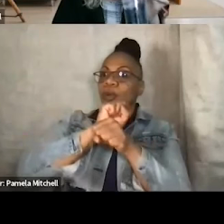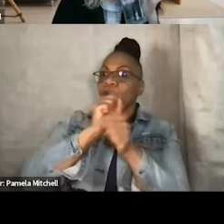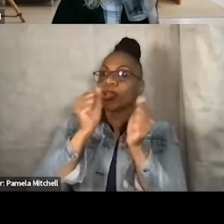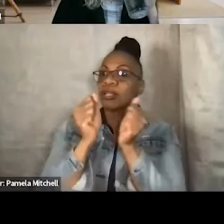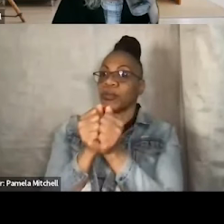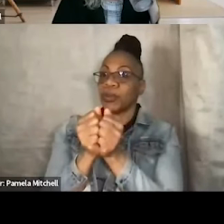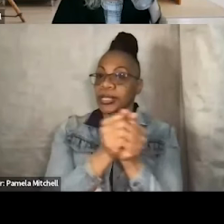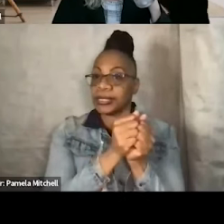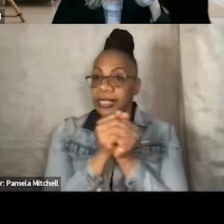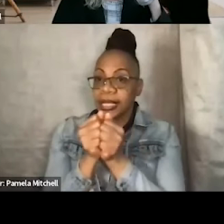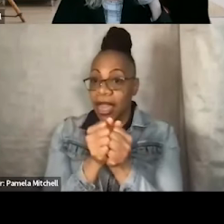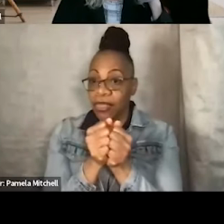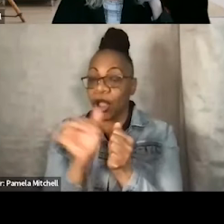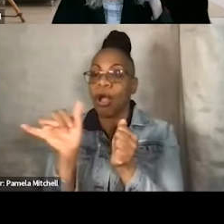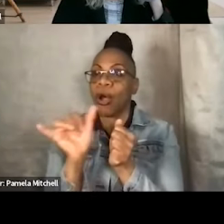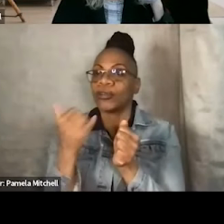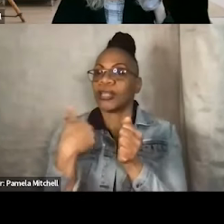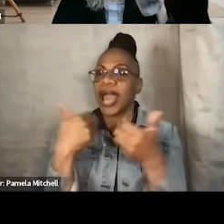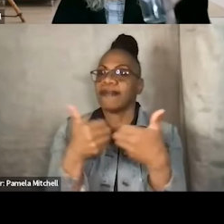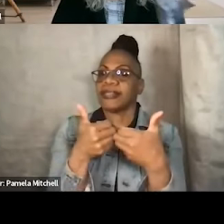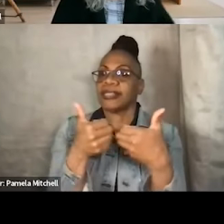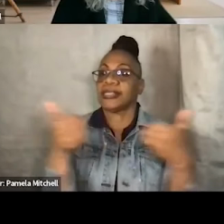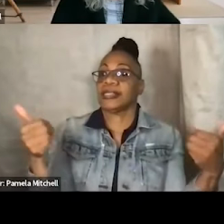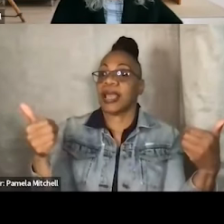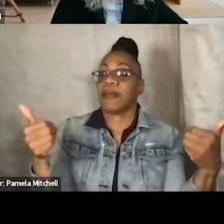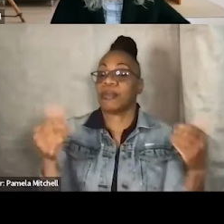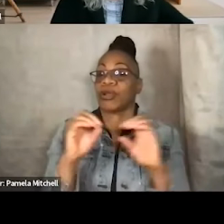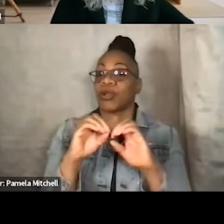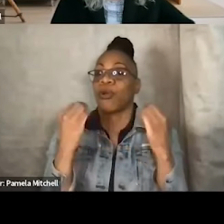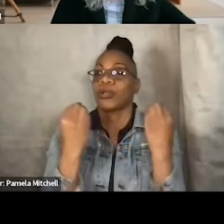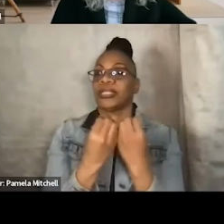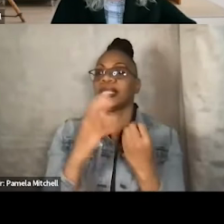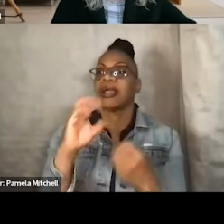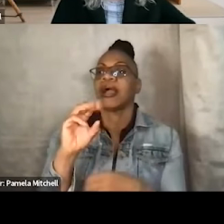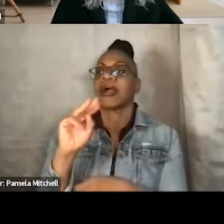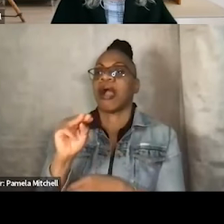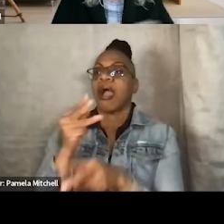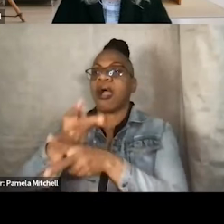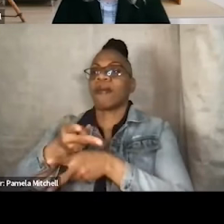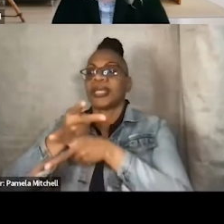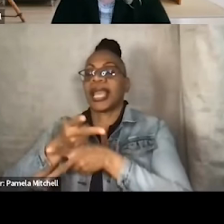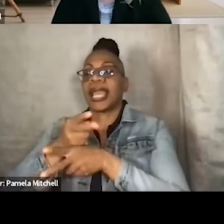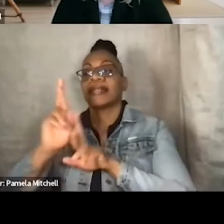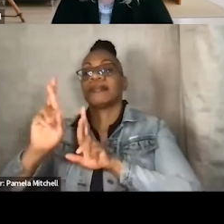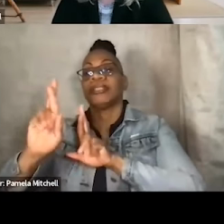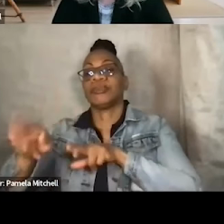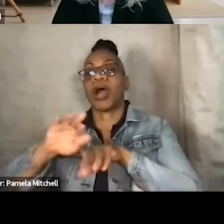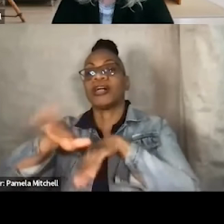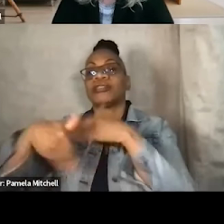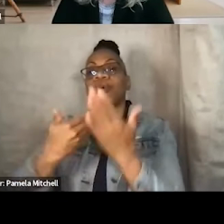In addition, we have a separate organization, CommCare, that answers all the 988 calls for our area.